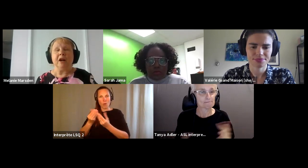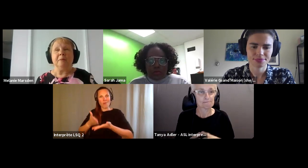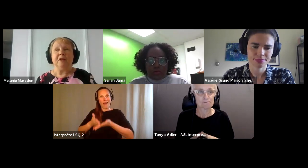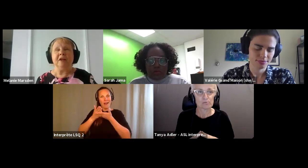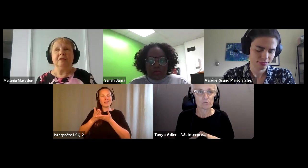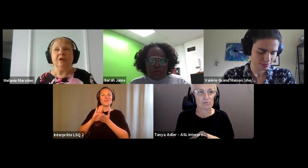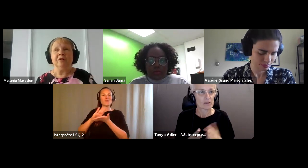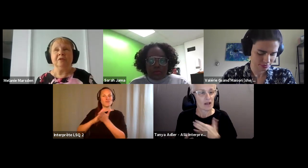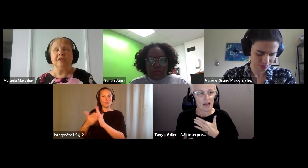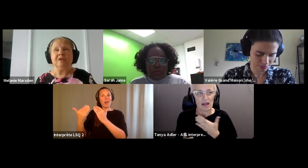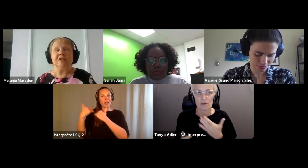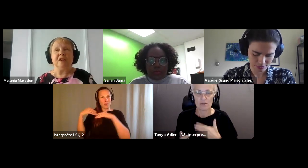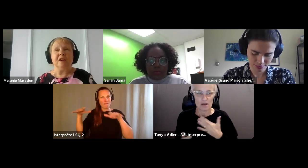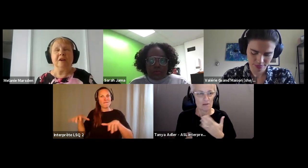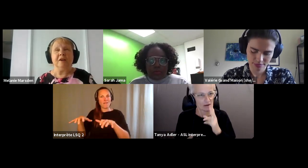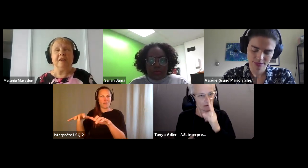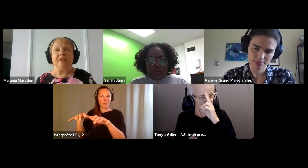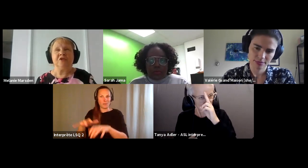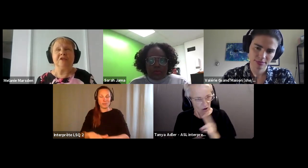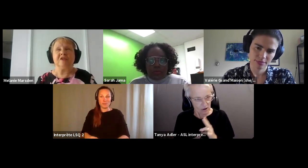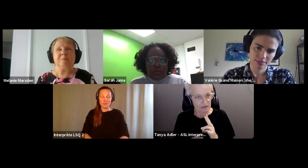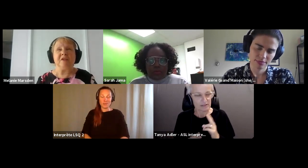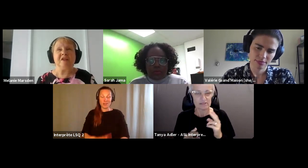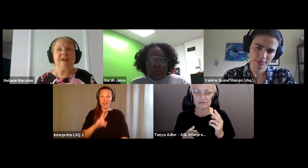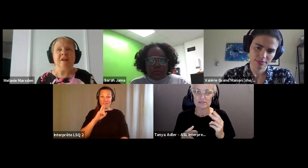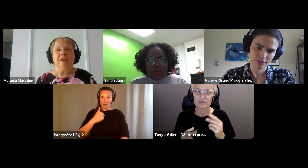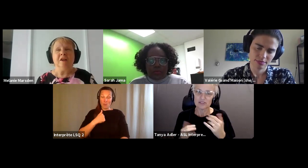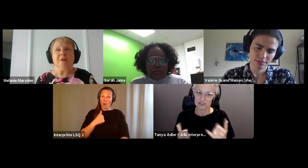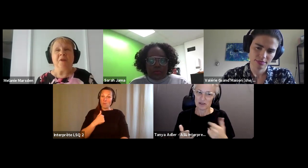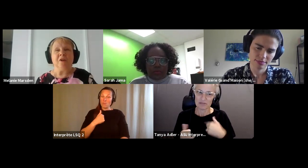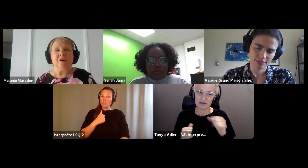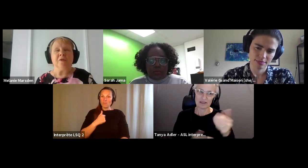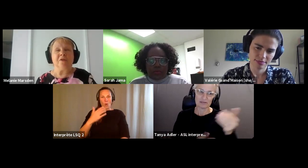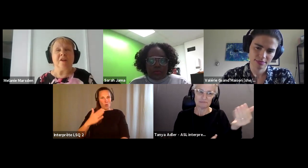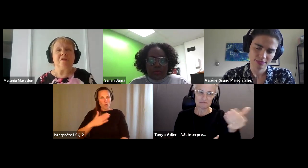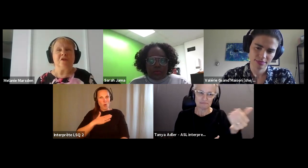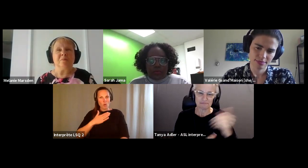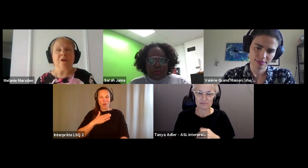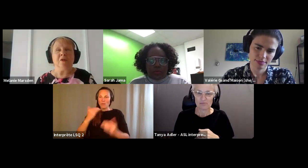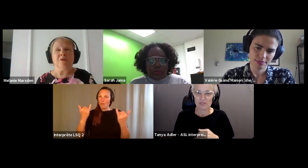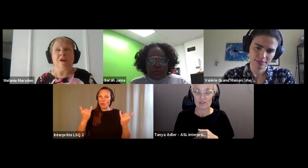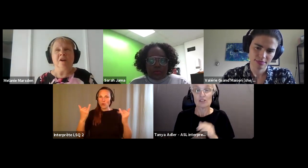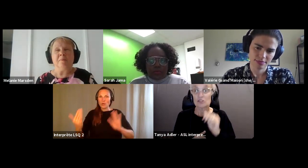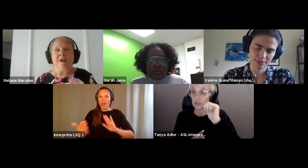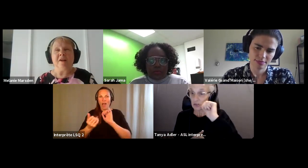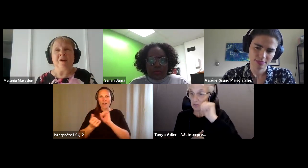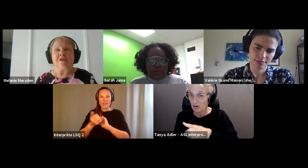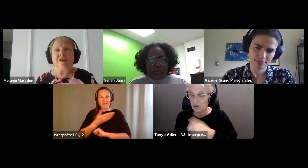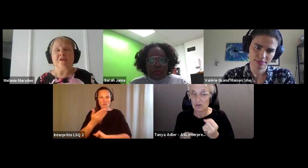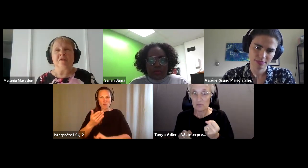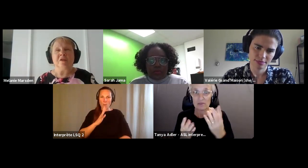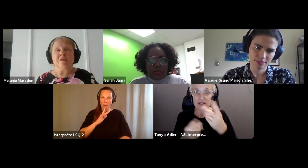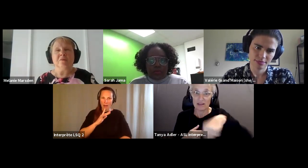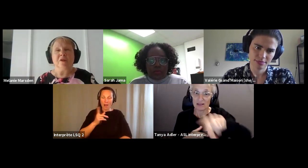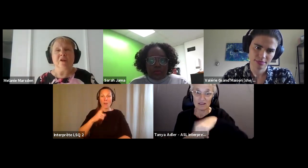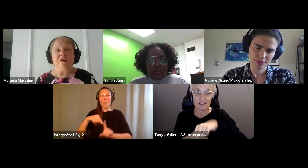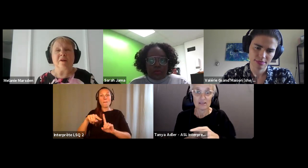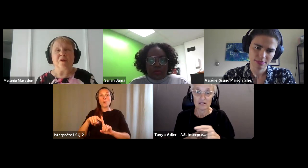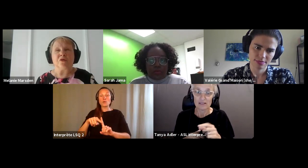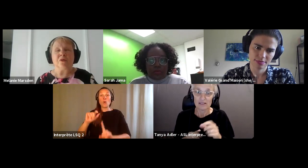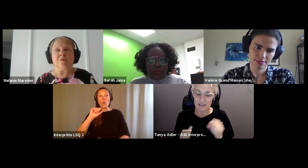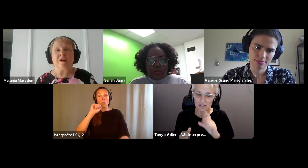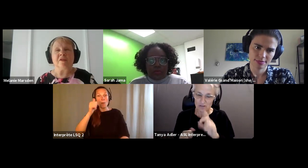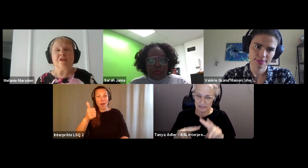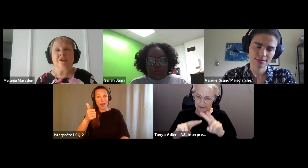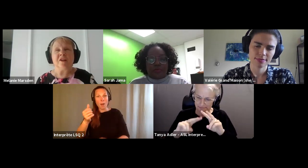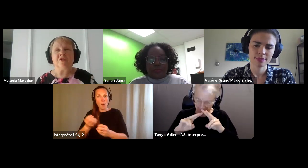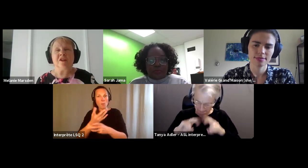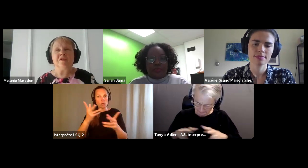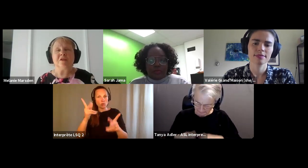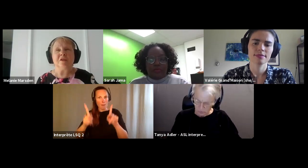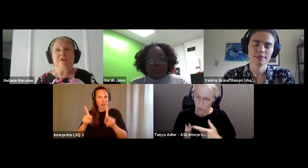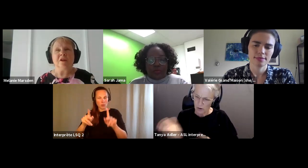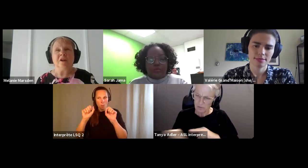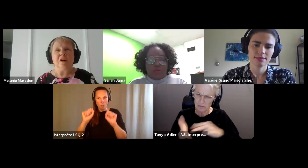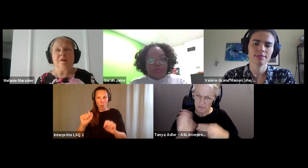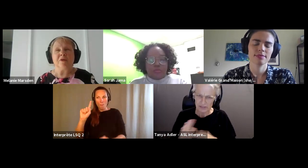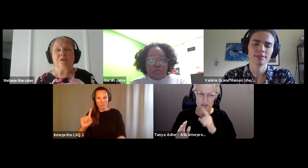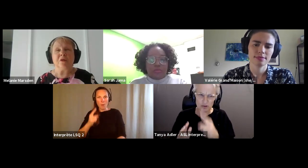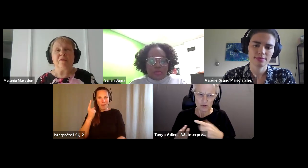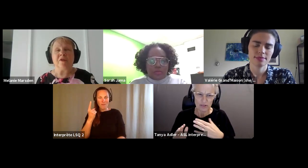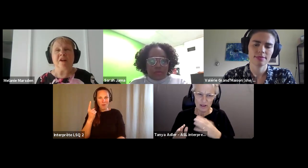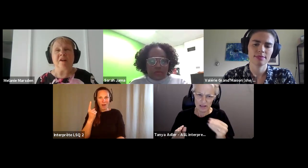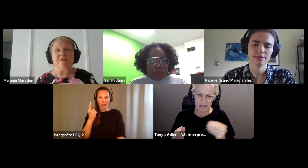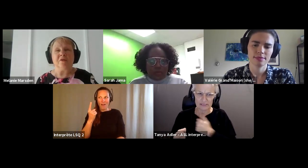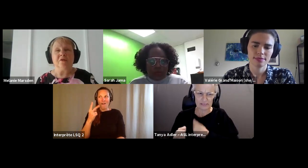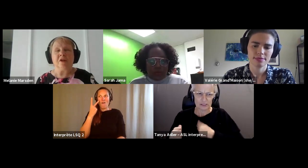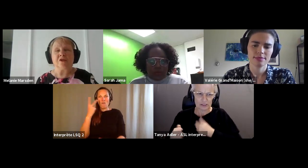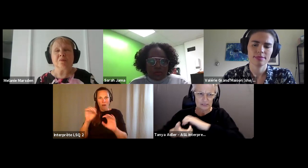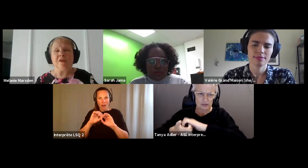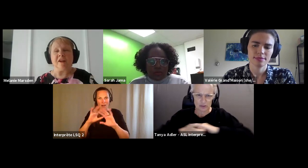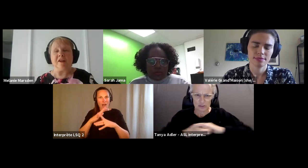Melanie Marsden: happy and honored that i've had a chance to speak today i'm very honored that tomorrow, many of us can really look at what Truth and Reconciliation is I wish it were every day, not just one day.